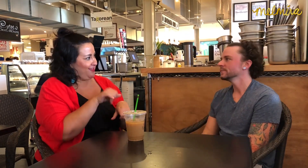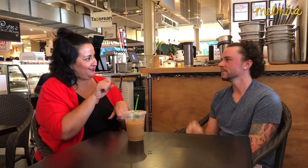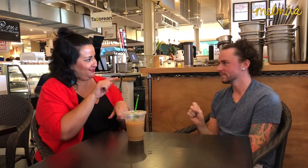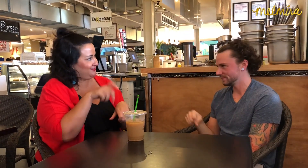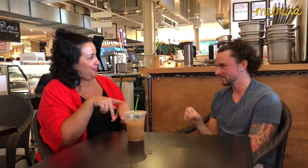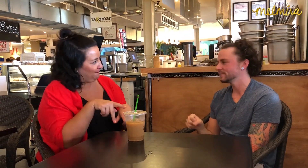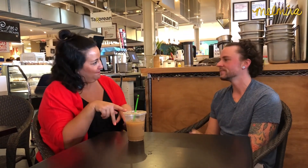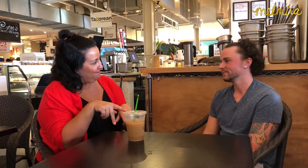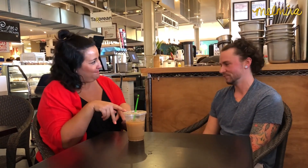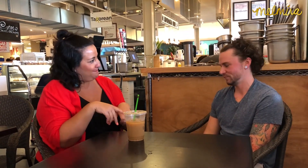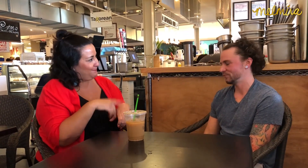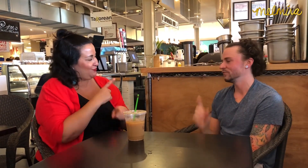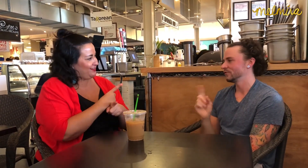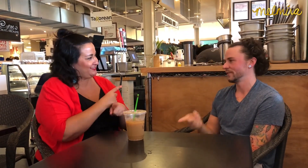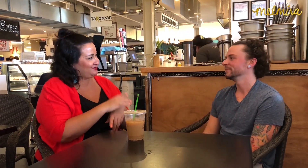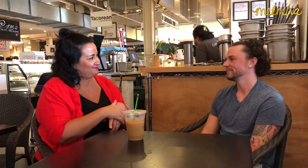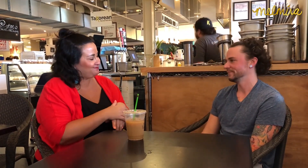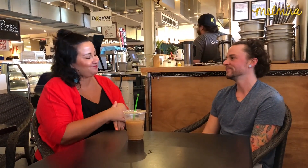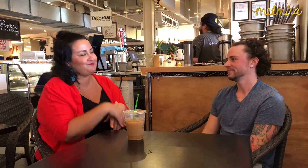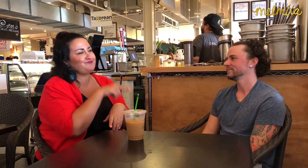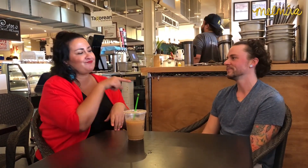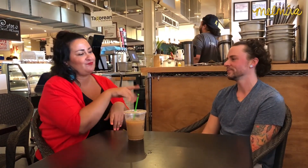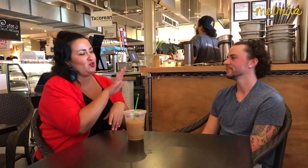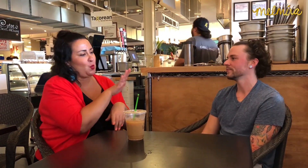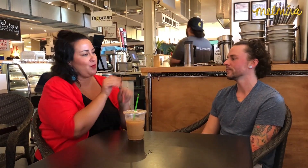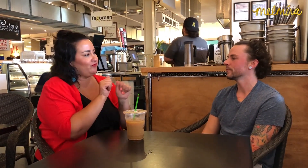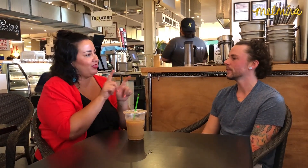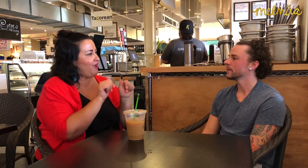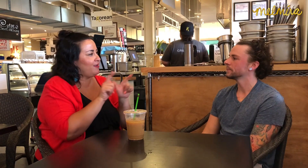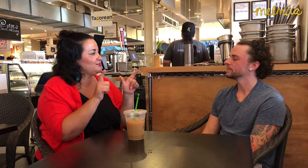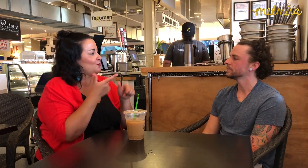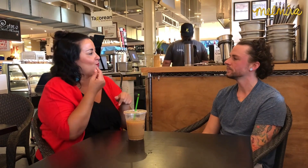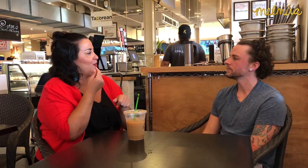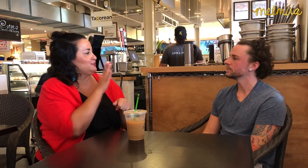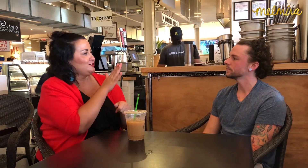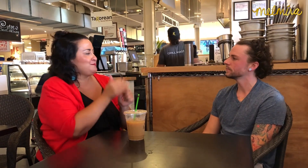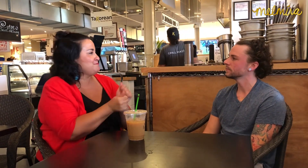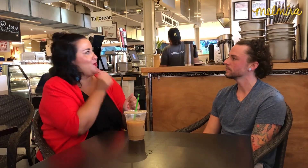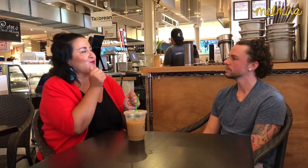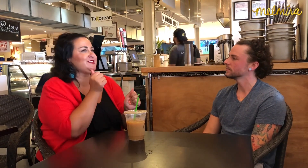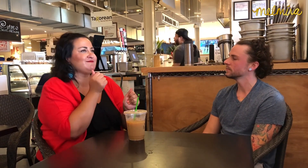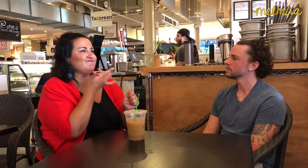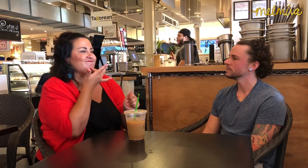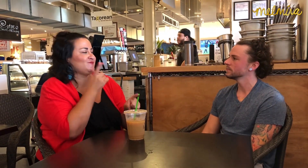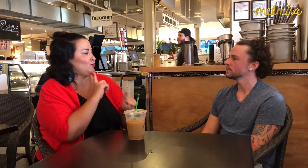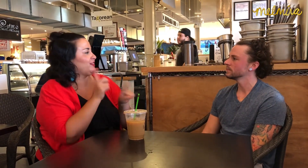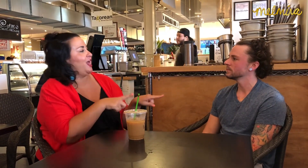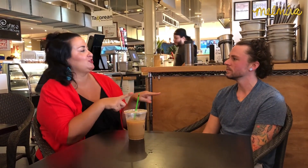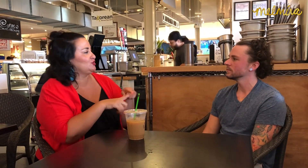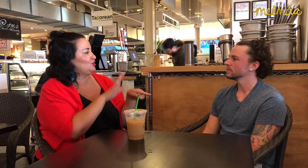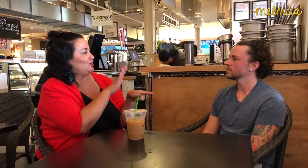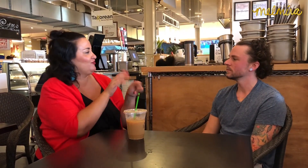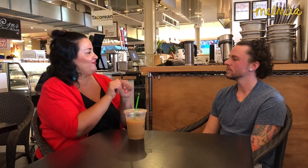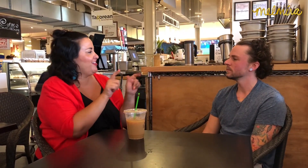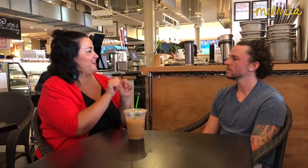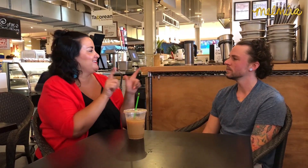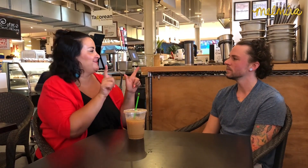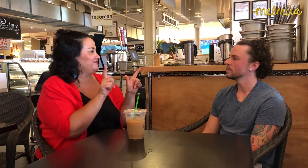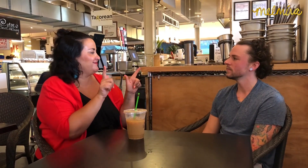that you want to take that step, right? Your vlogs, what has been your most favorite reaction to them?